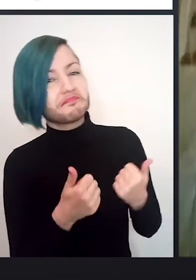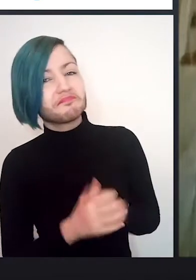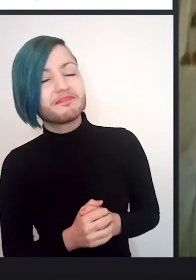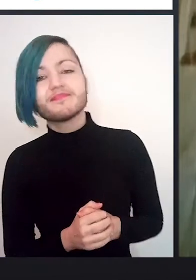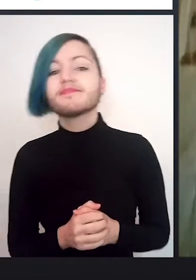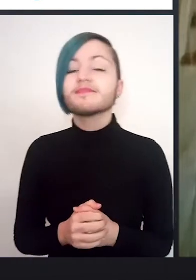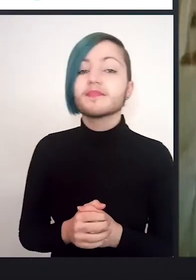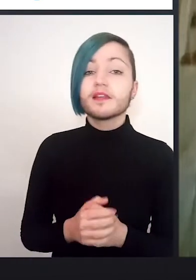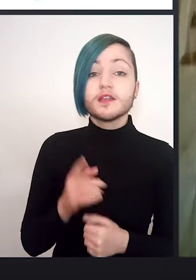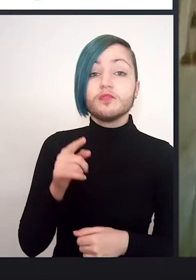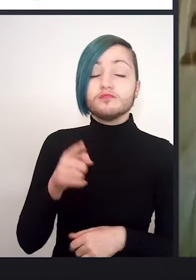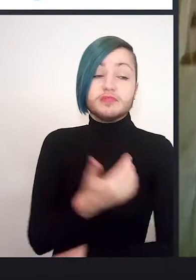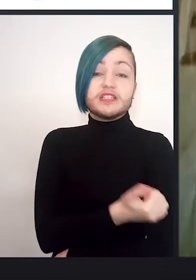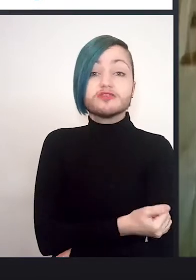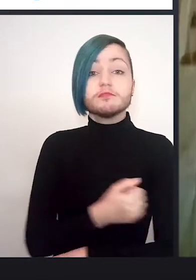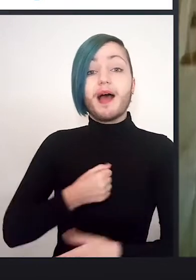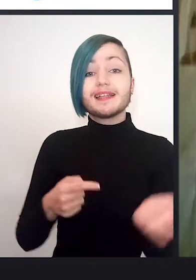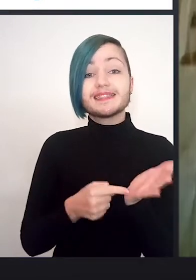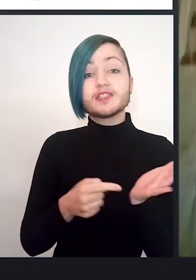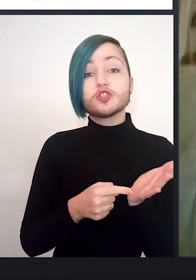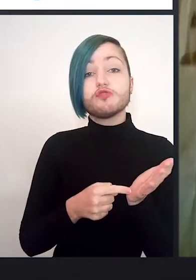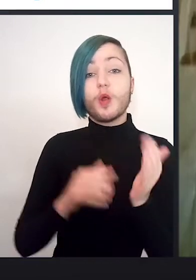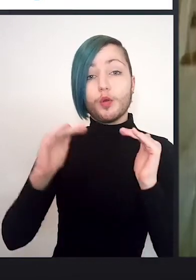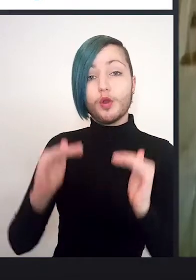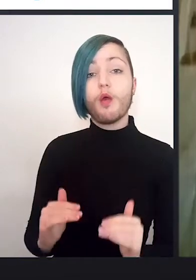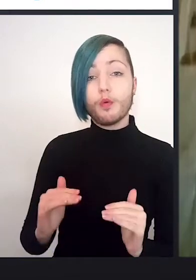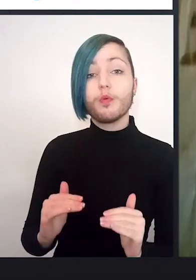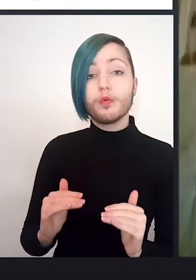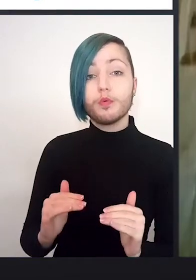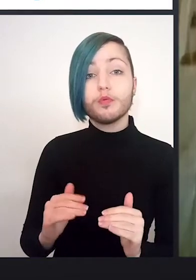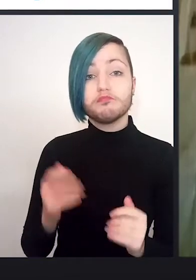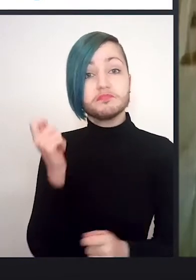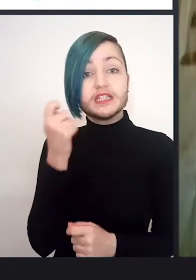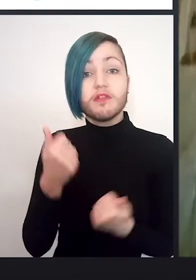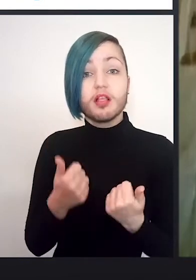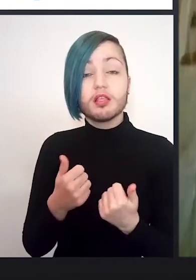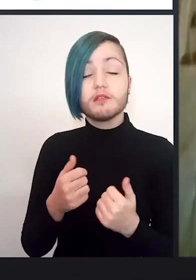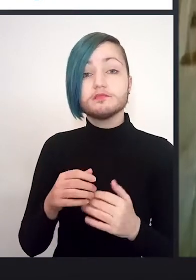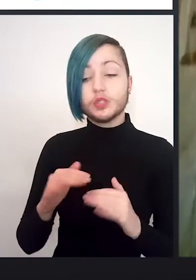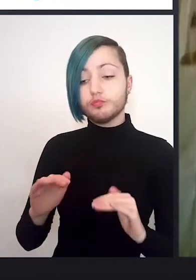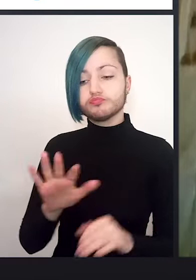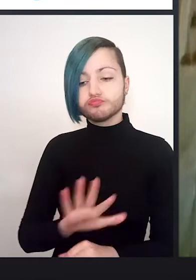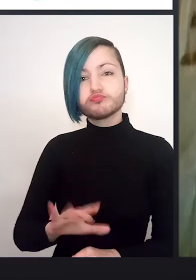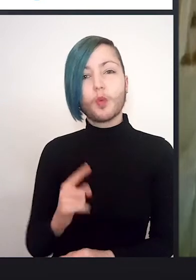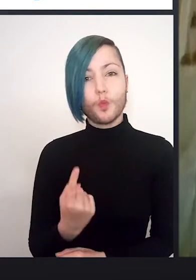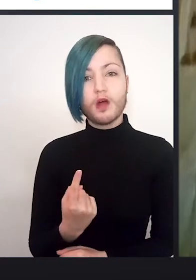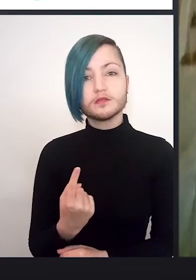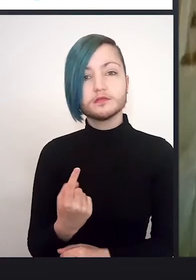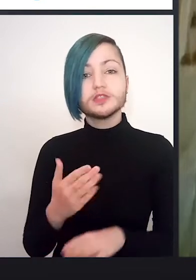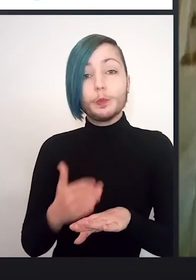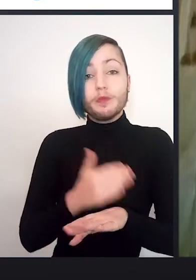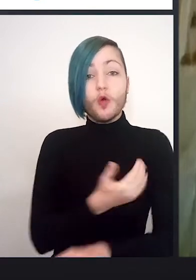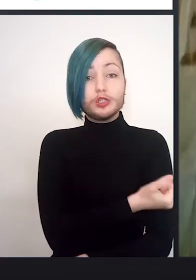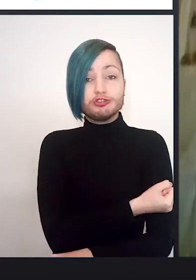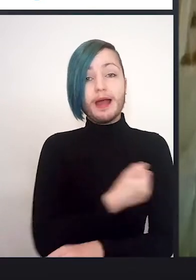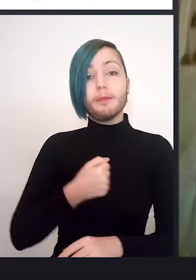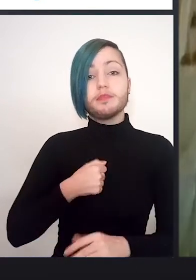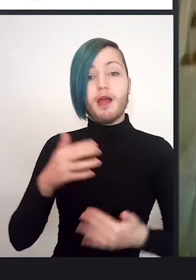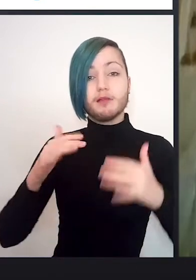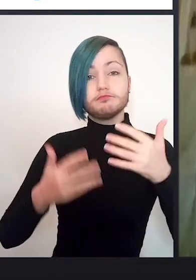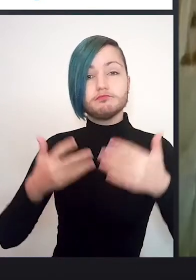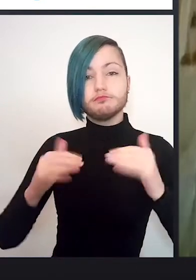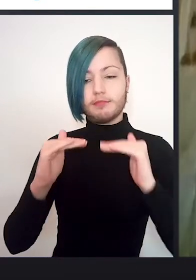It successfully kept the testosterone down to below 1 and prior to that my readings were 30-31.